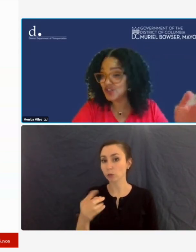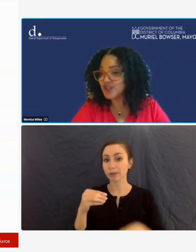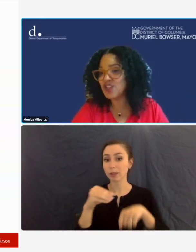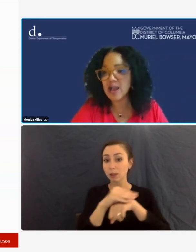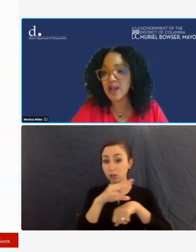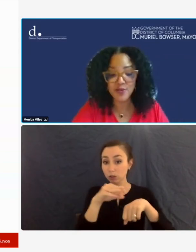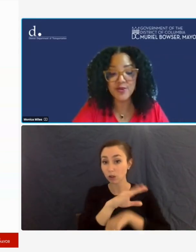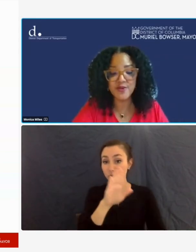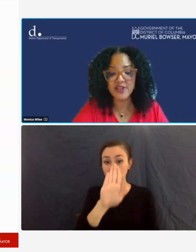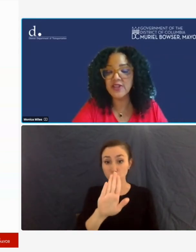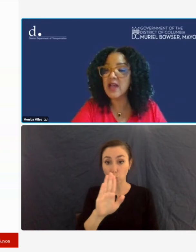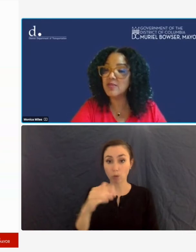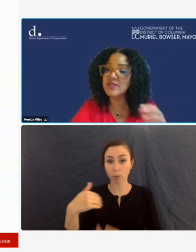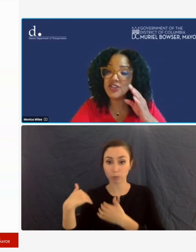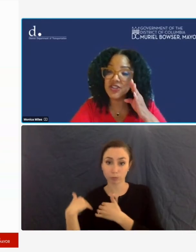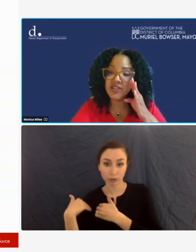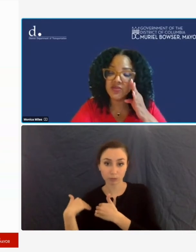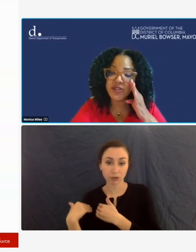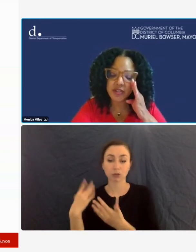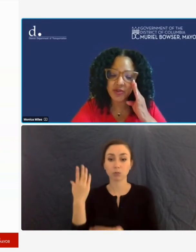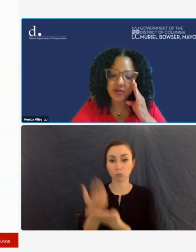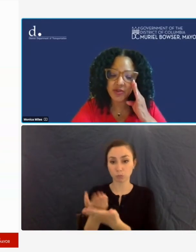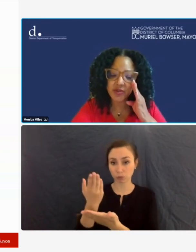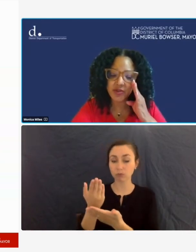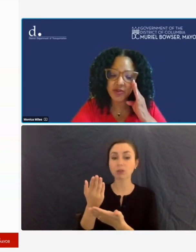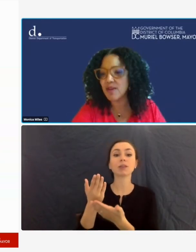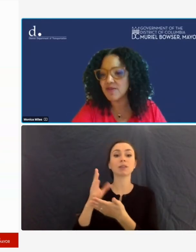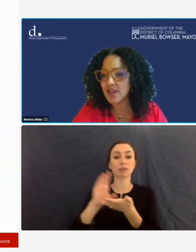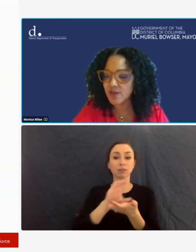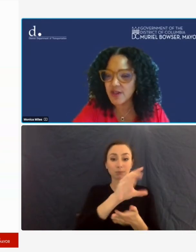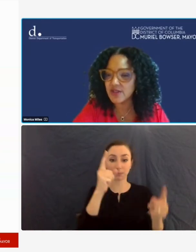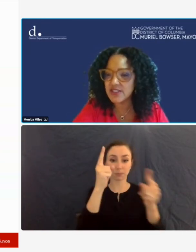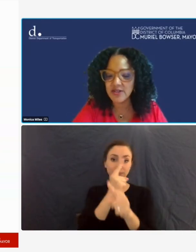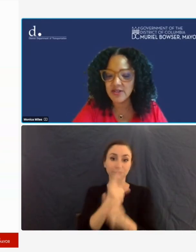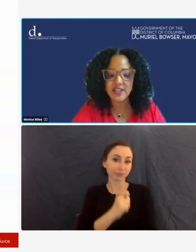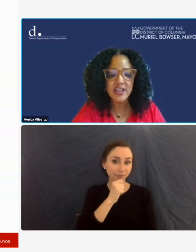job to prove that the compensation is reasonable it's not the job of the government or the d.o.t